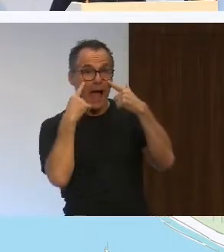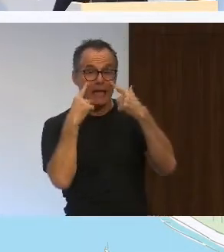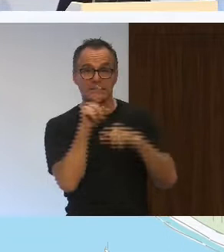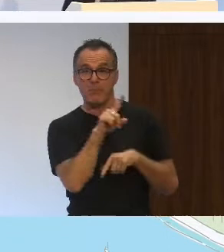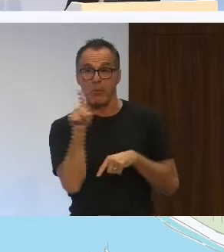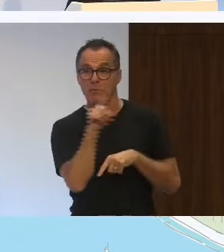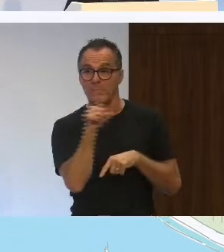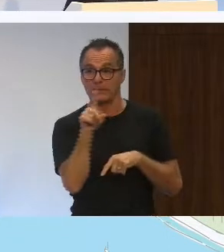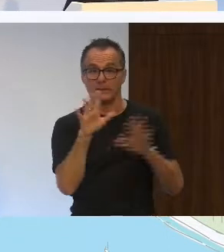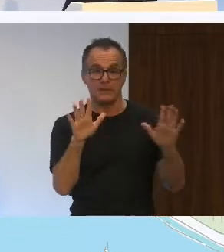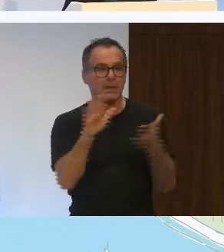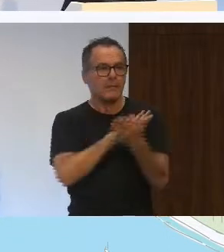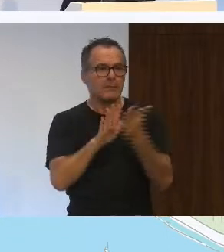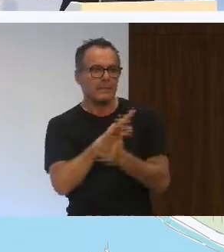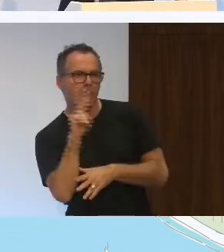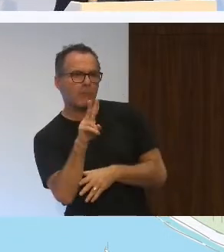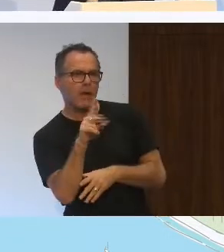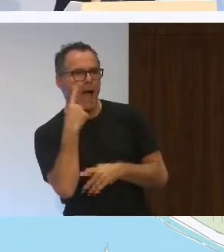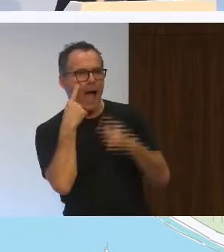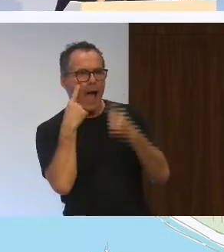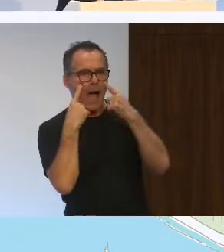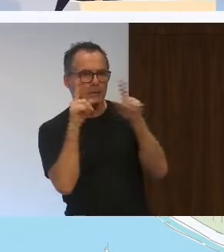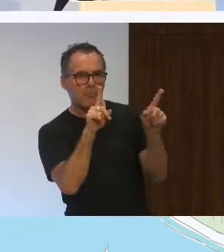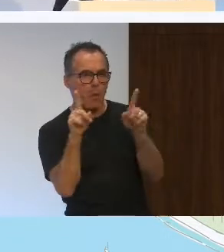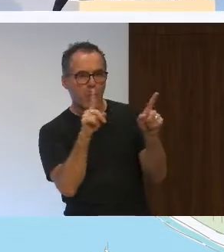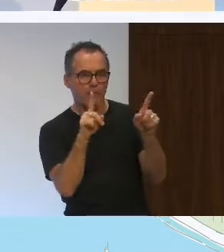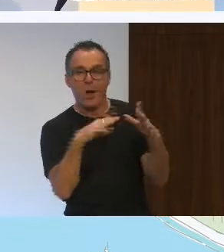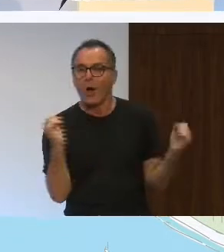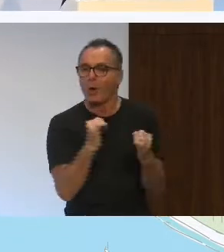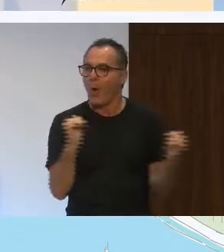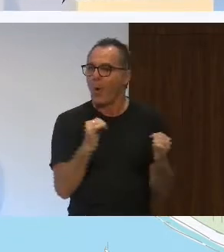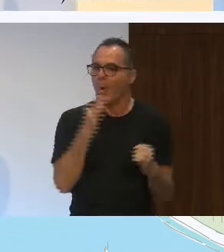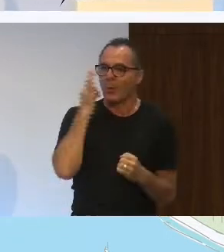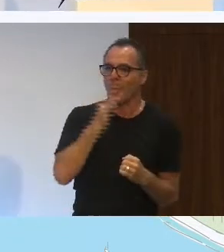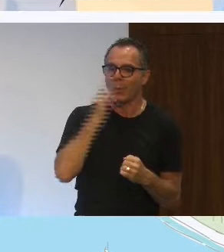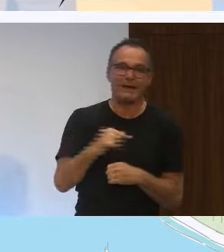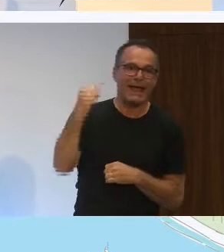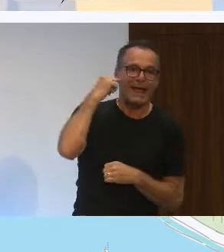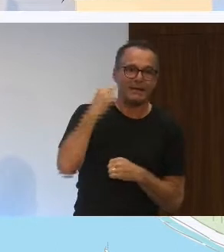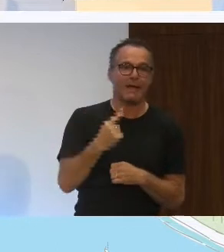essentially the eyes moves when you put cold water in. the ear, the eyes would move to the opposite side.